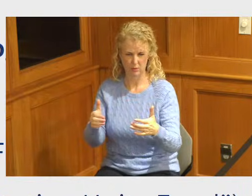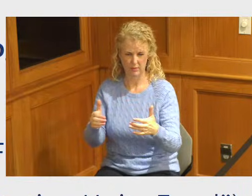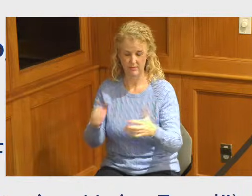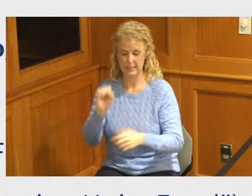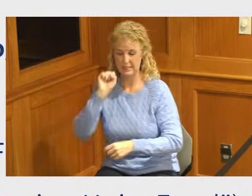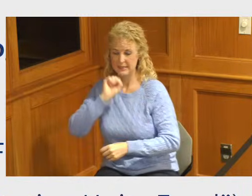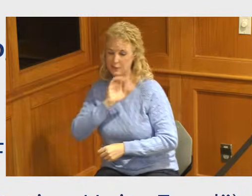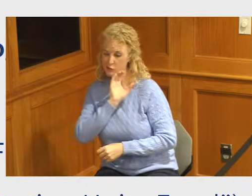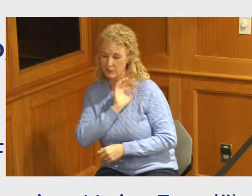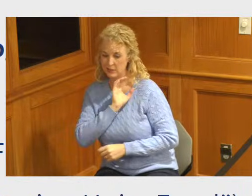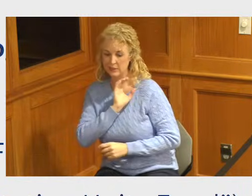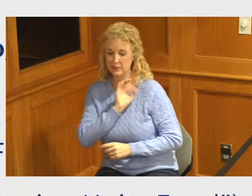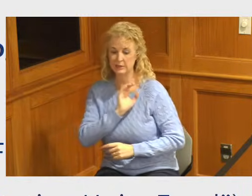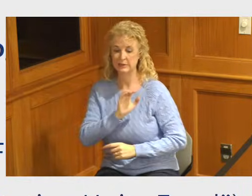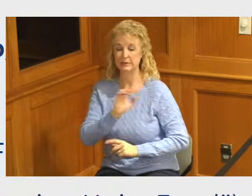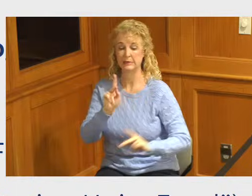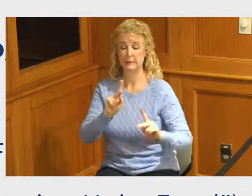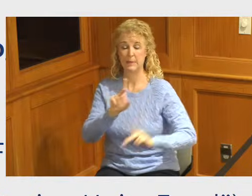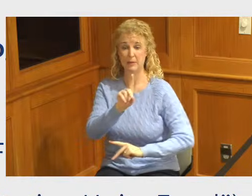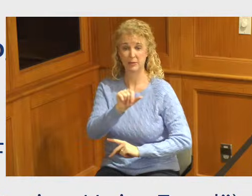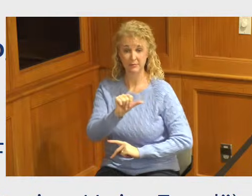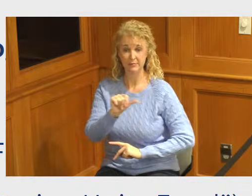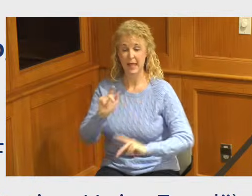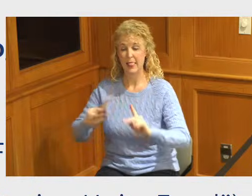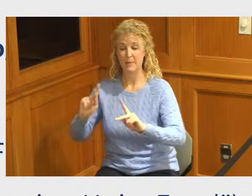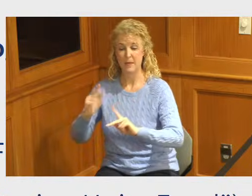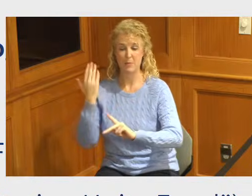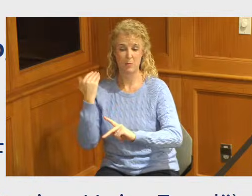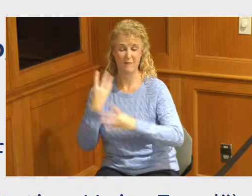disabled citizens, and returning citizens. So that was a sort of initial framework that